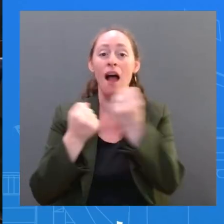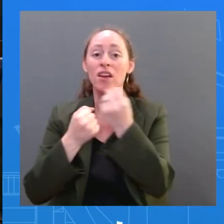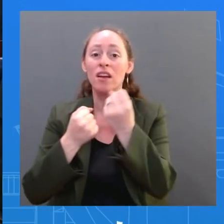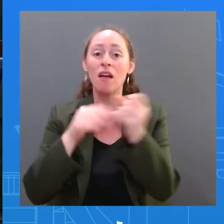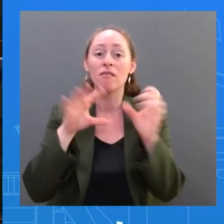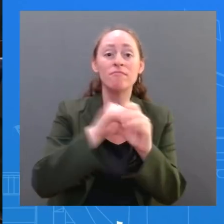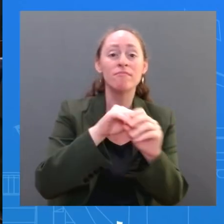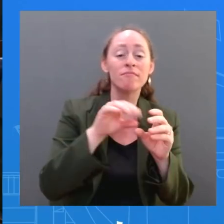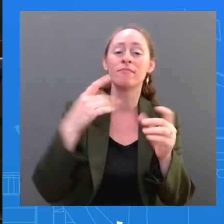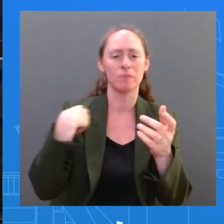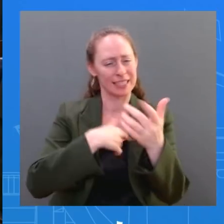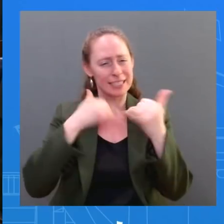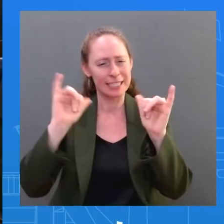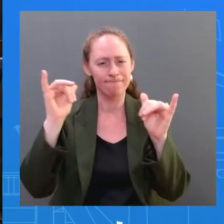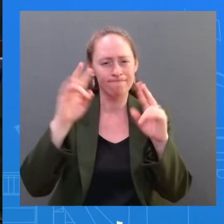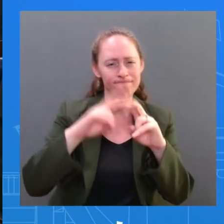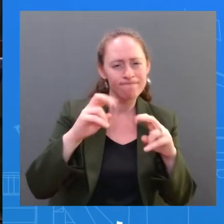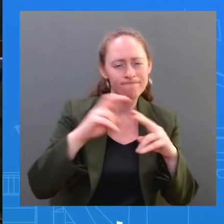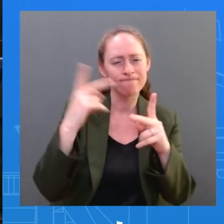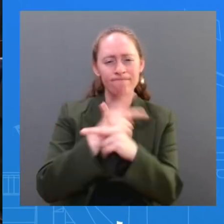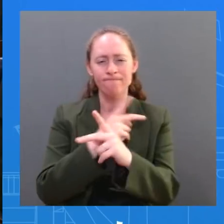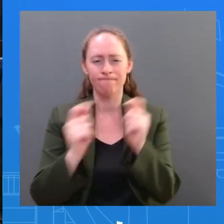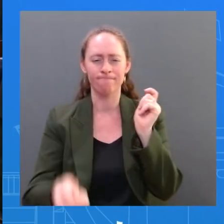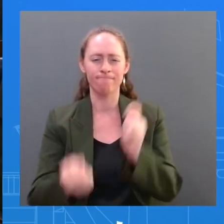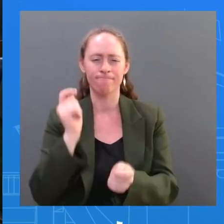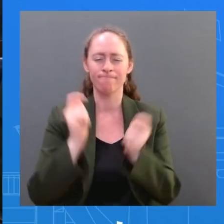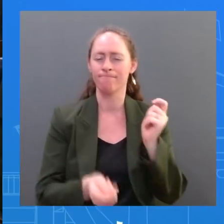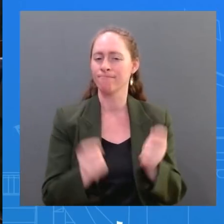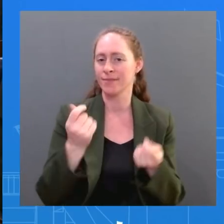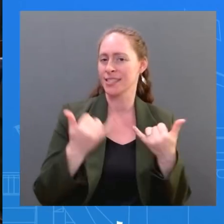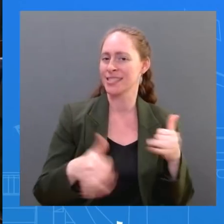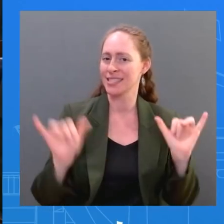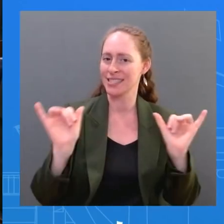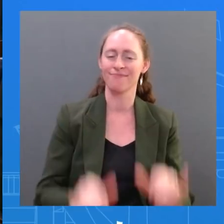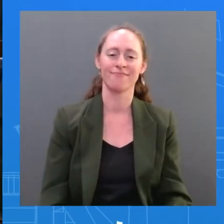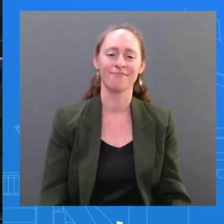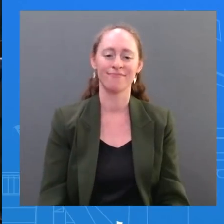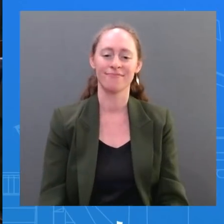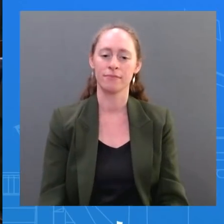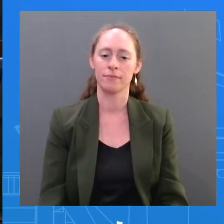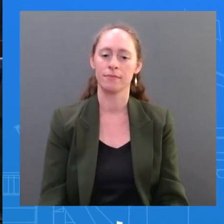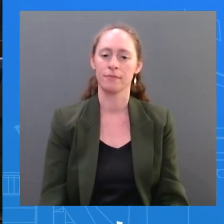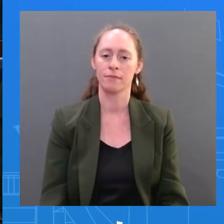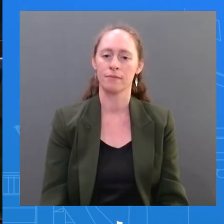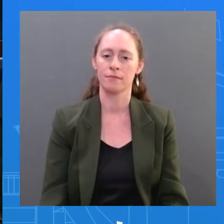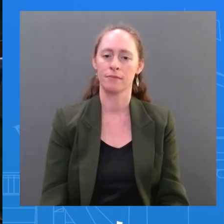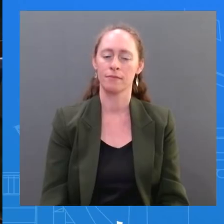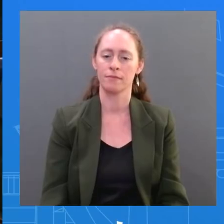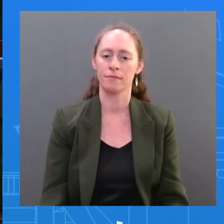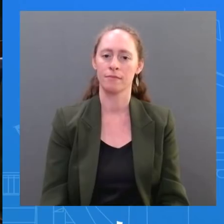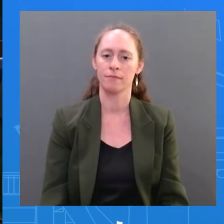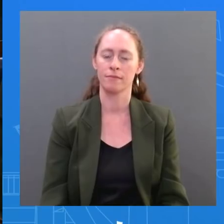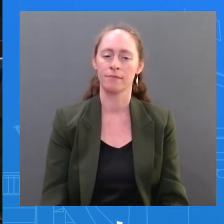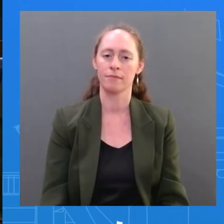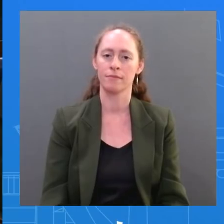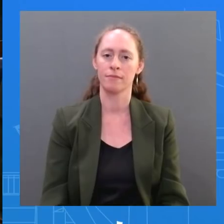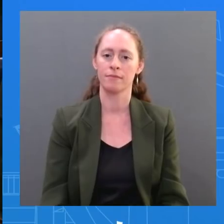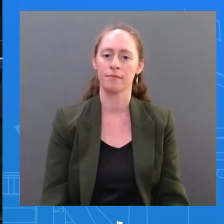Is this White House studying or is the administration studying making it easier for people to get that pill without a prescription?